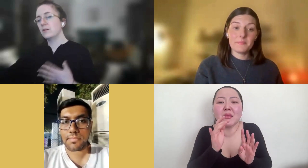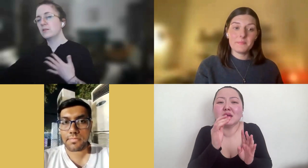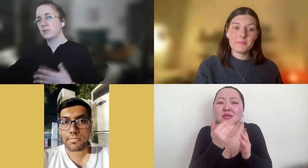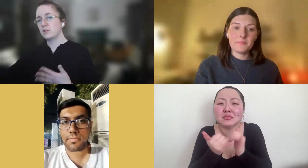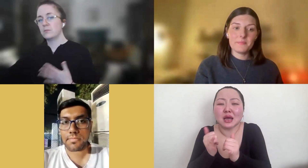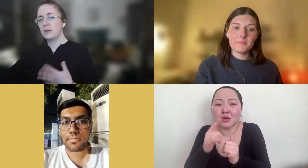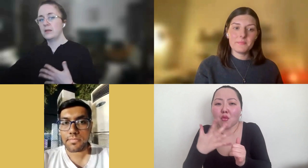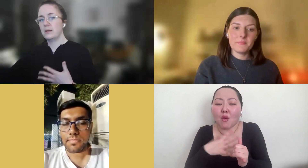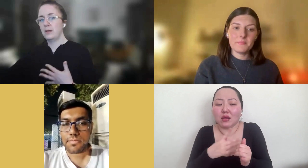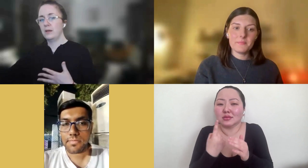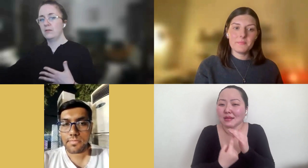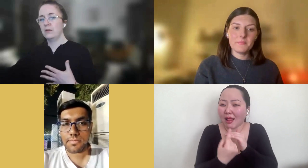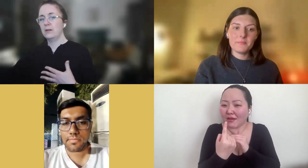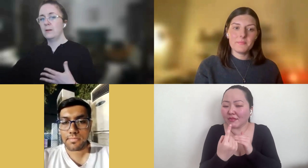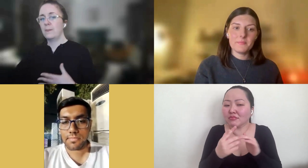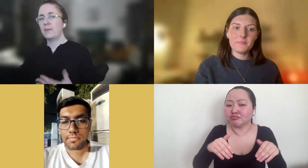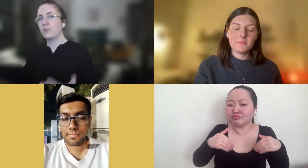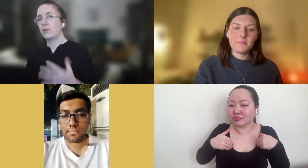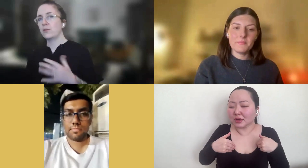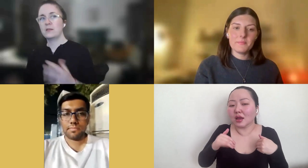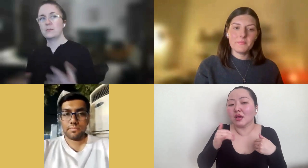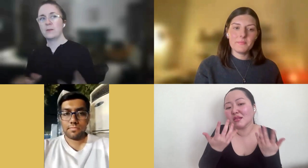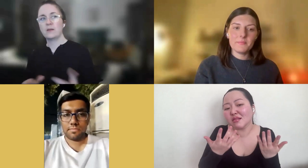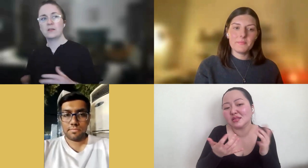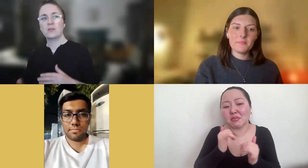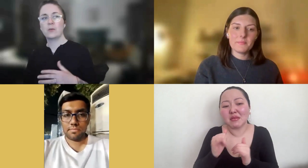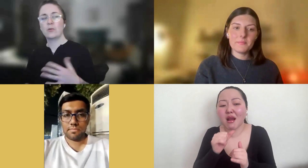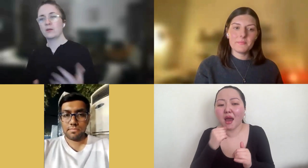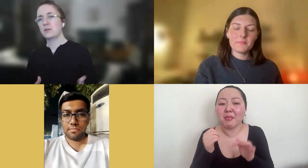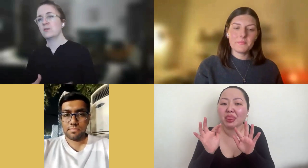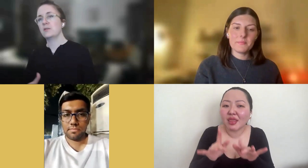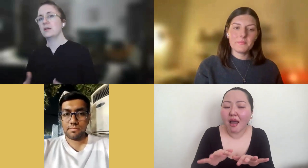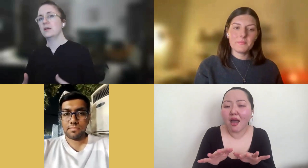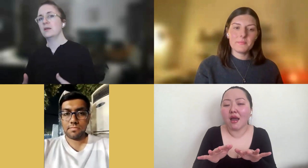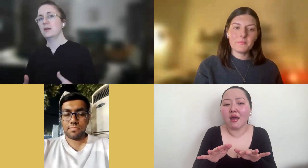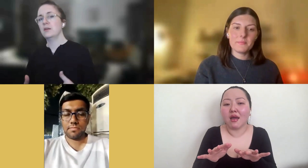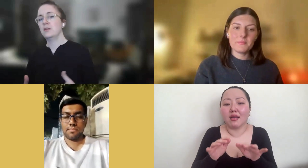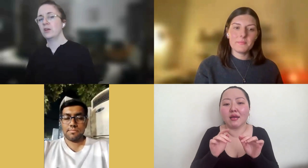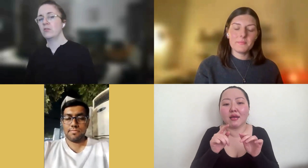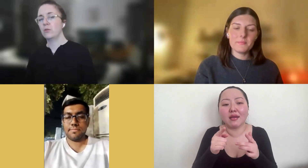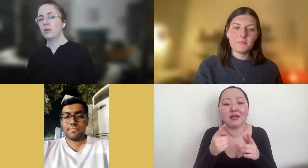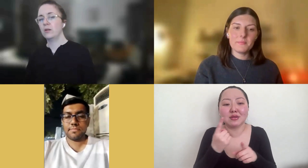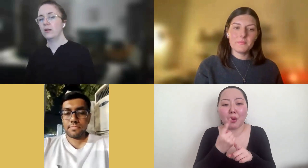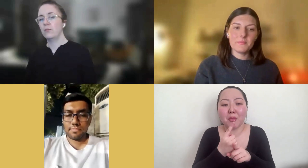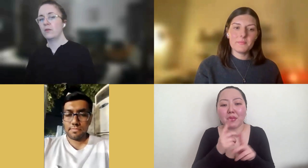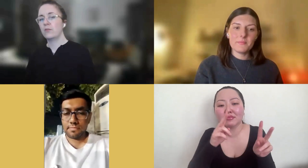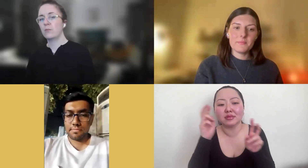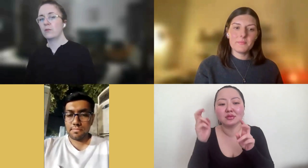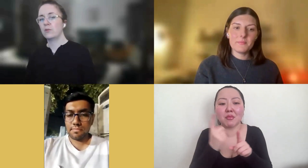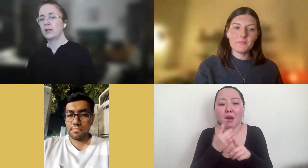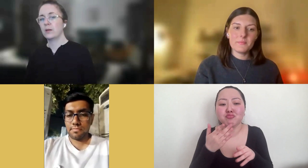is nice to just be there. Before you think about productivity in general, there is so much when